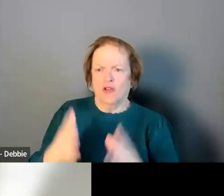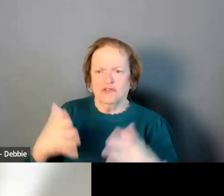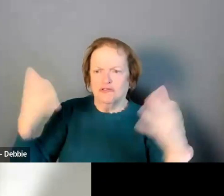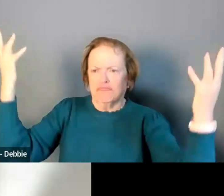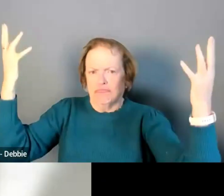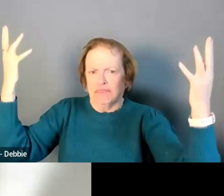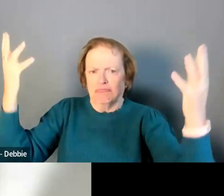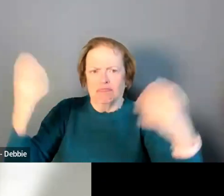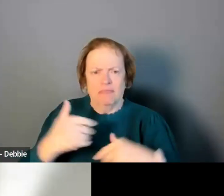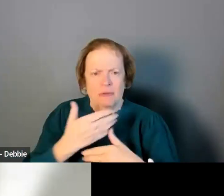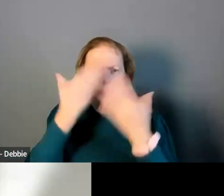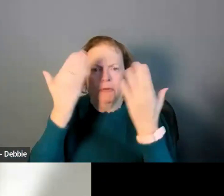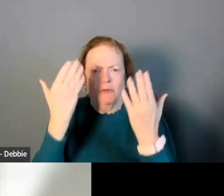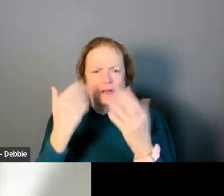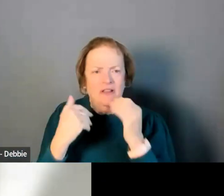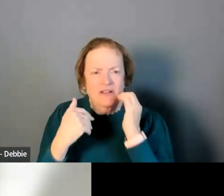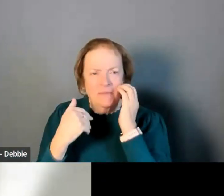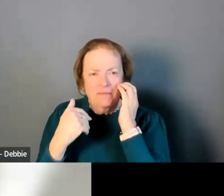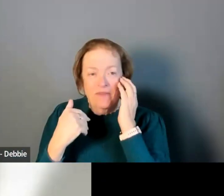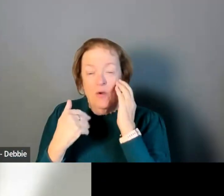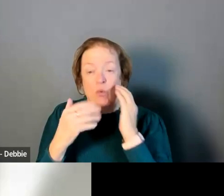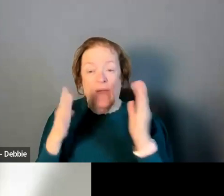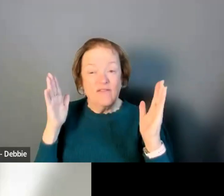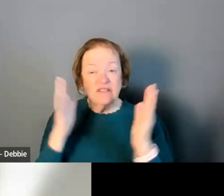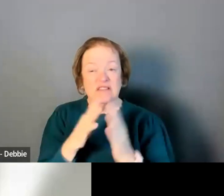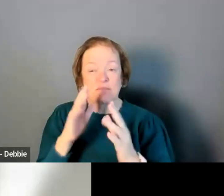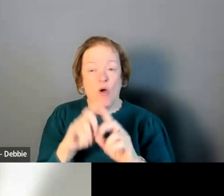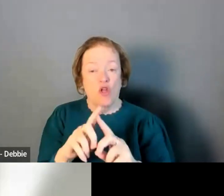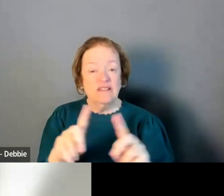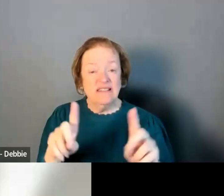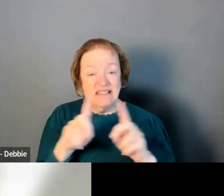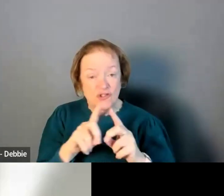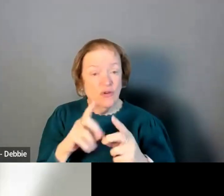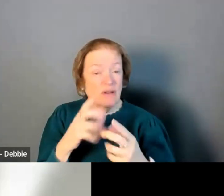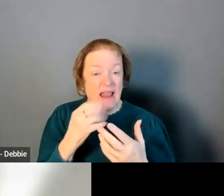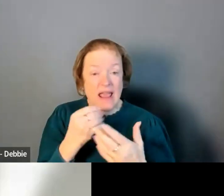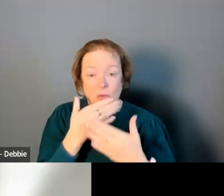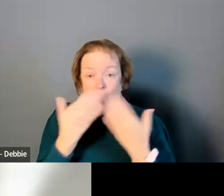in very small rural districts, and they do not have an educational audiologist. Yeah!